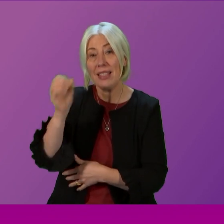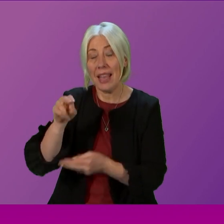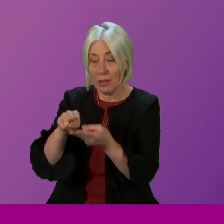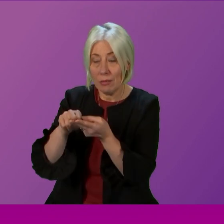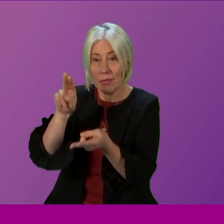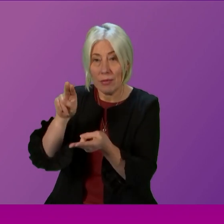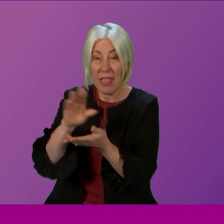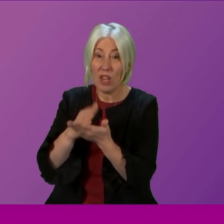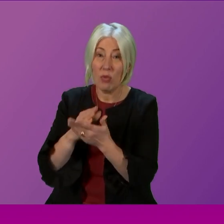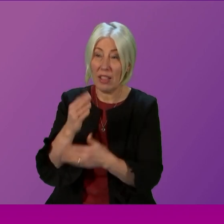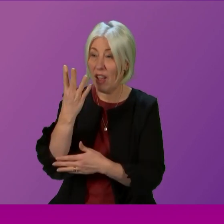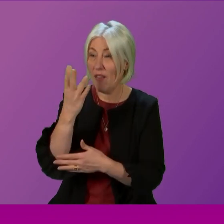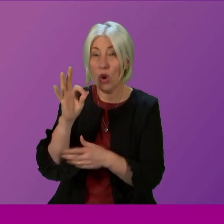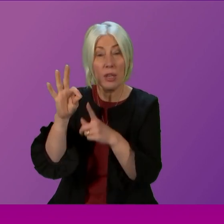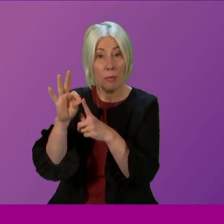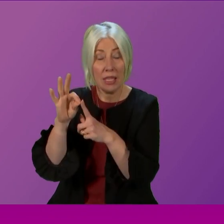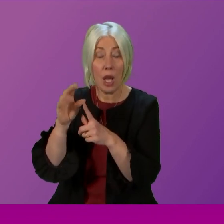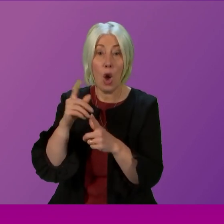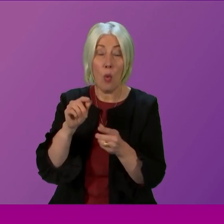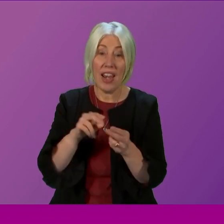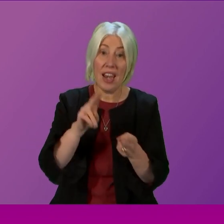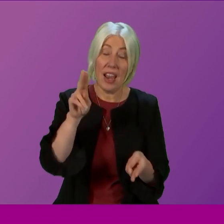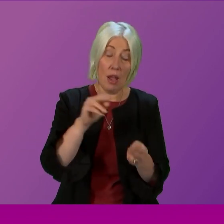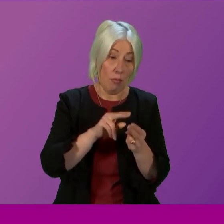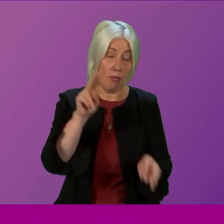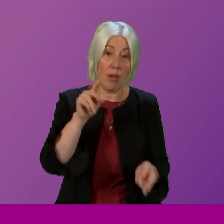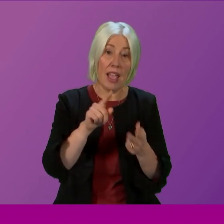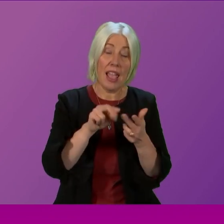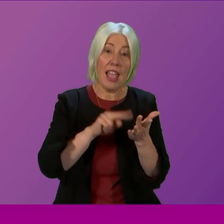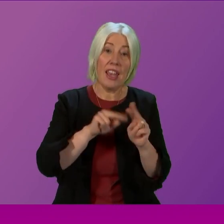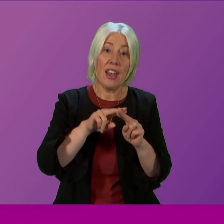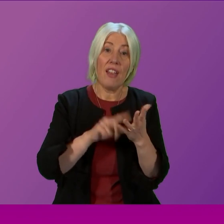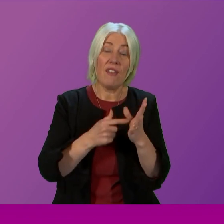40p—at a time when inflation is running at 9 per cent and NHS staff are being offered,